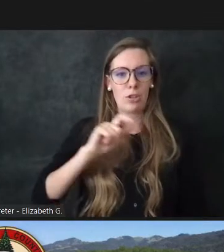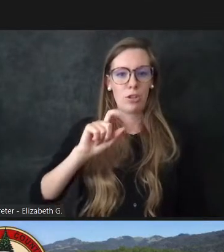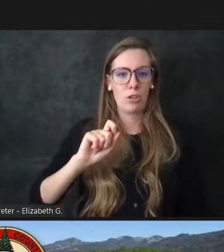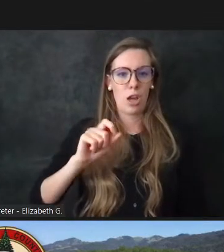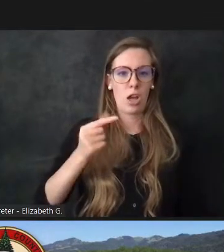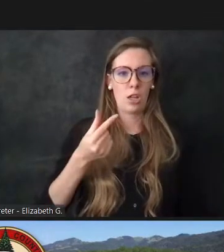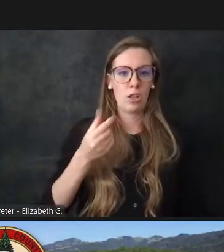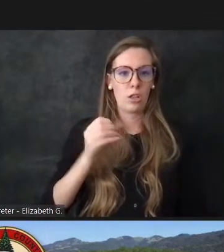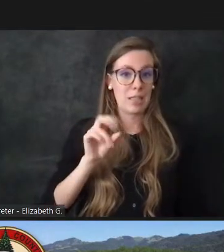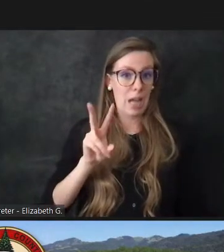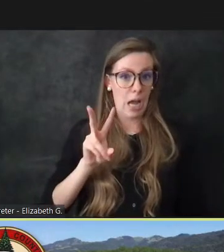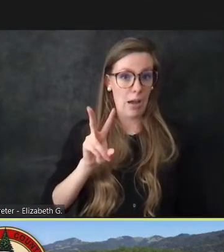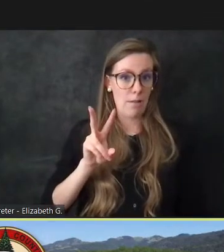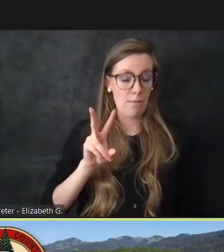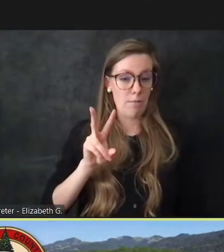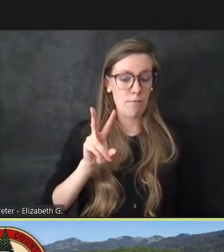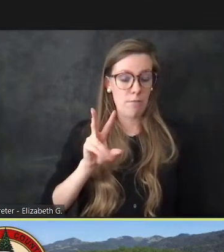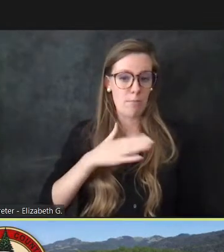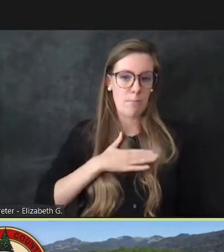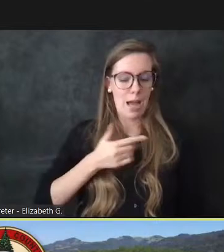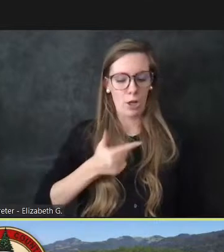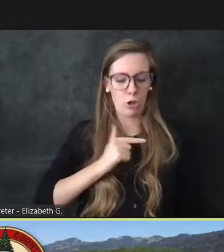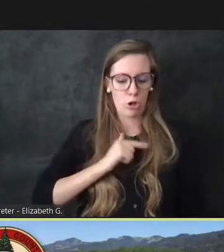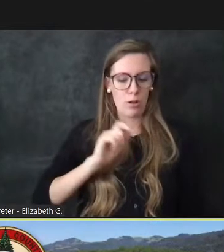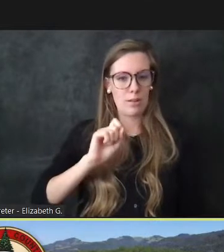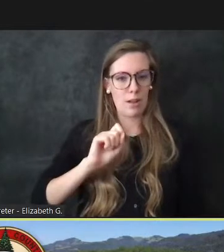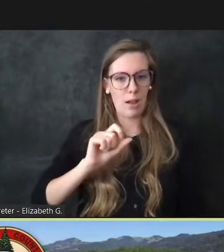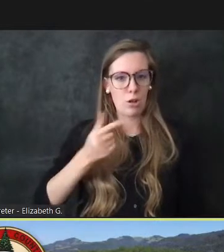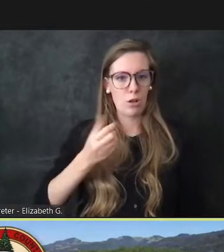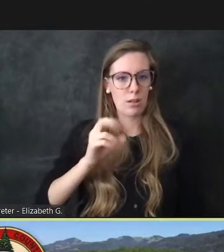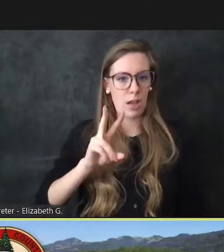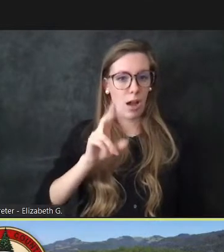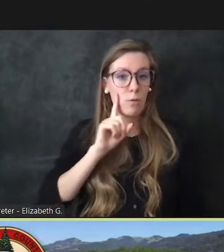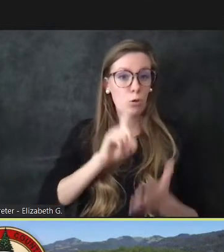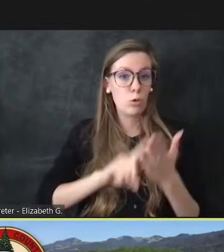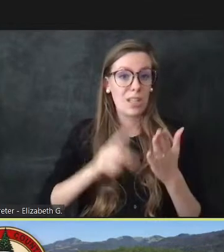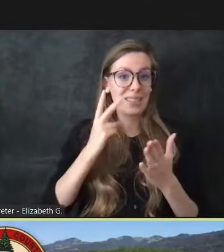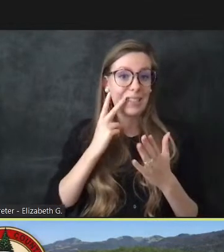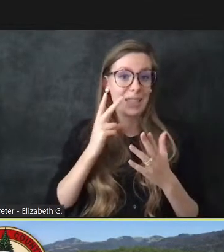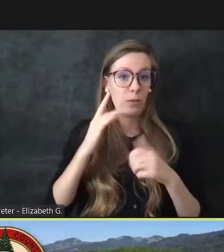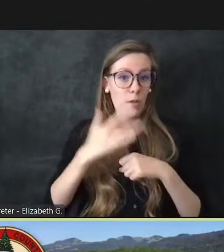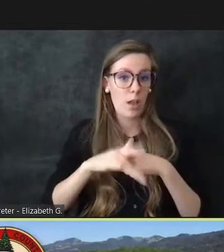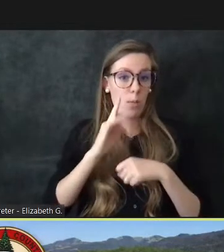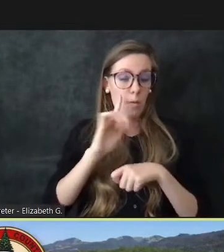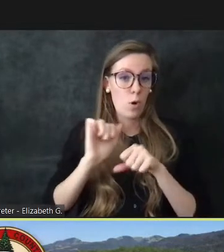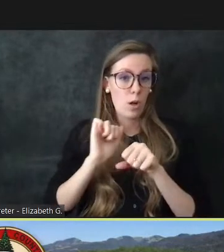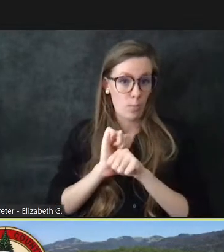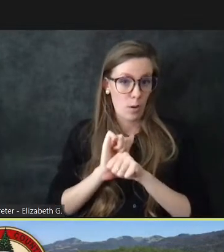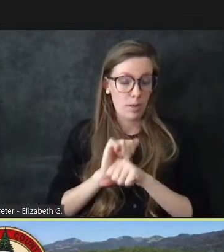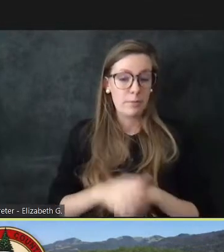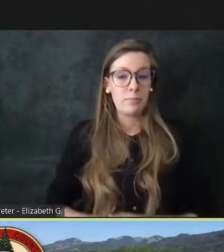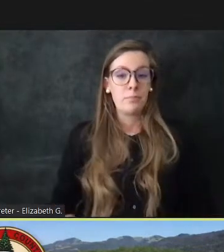dot Gov to see if you can get an appointment for that. Also, another question that we have here